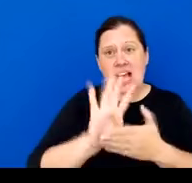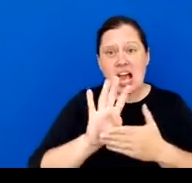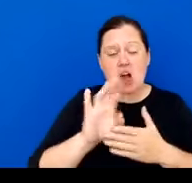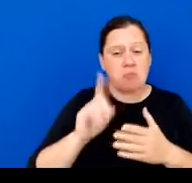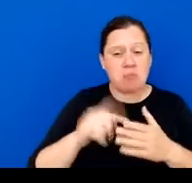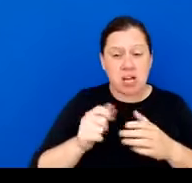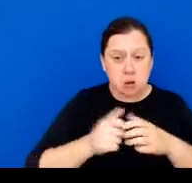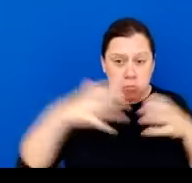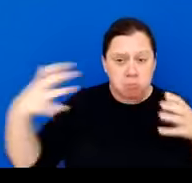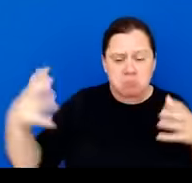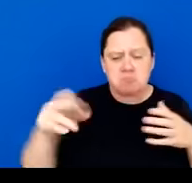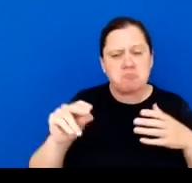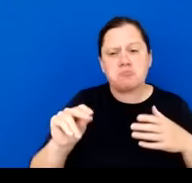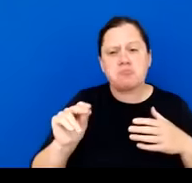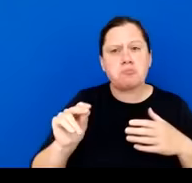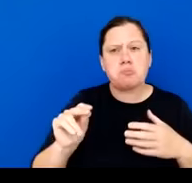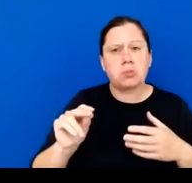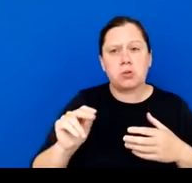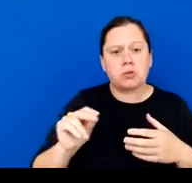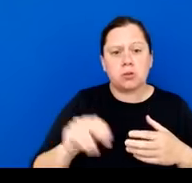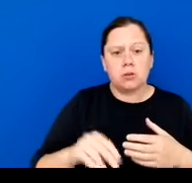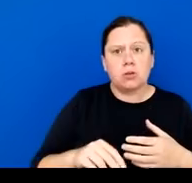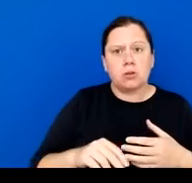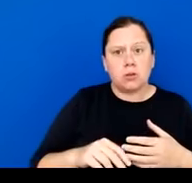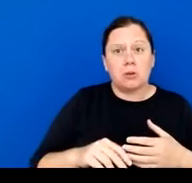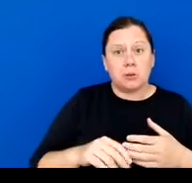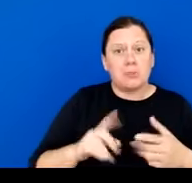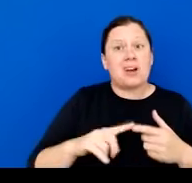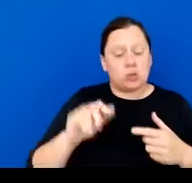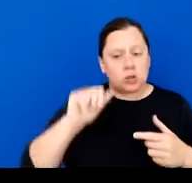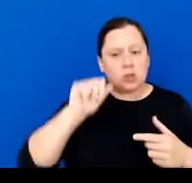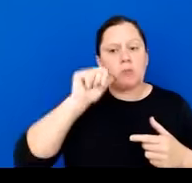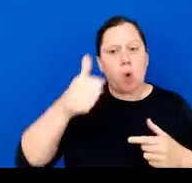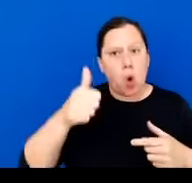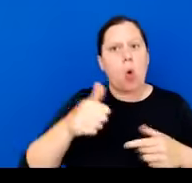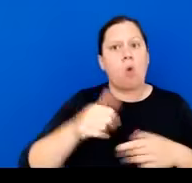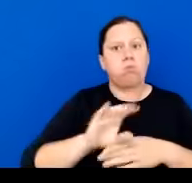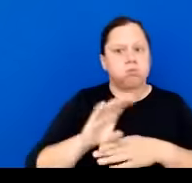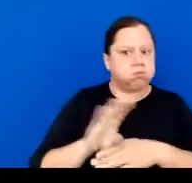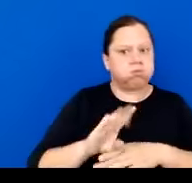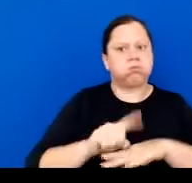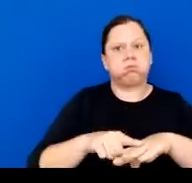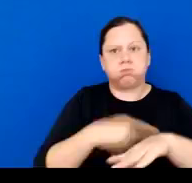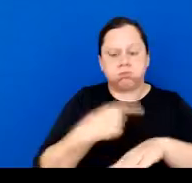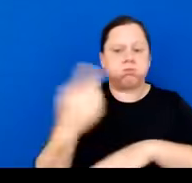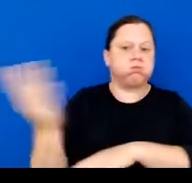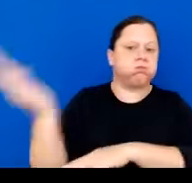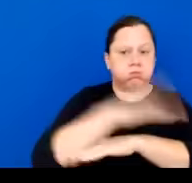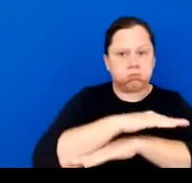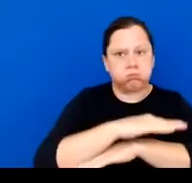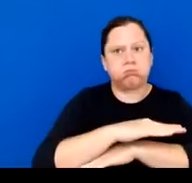it's going to be a complex weather day it's going to be interesting to see how that fire is going to respond to all that wind